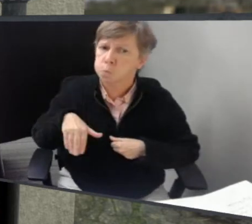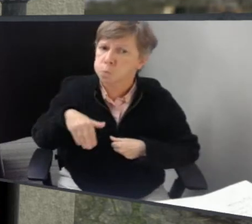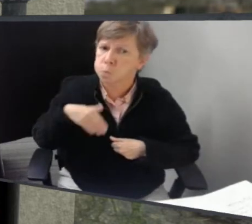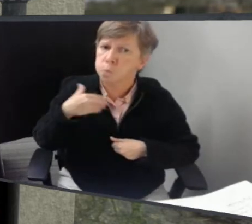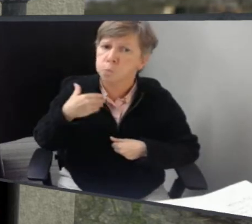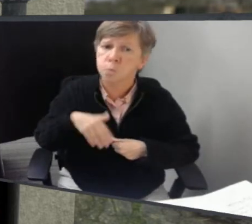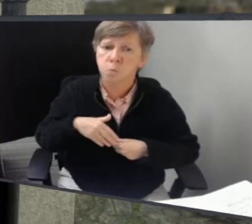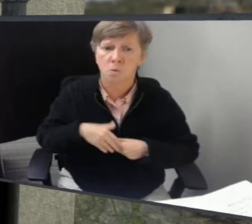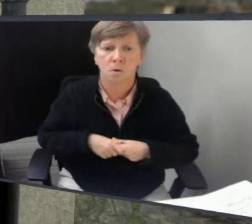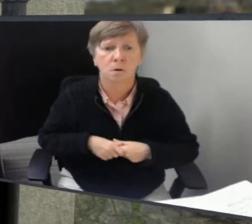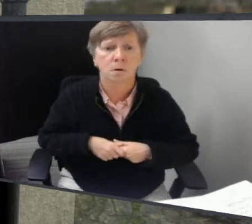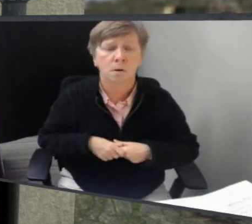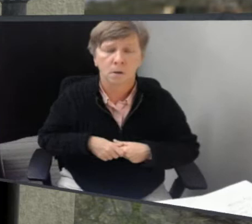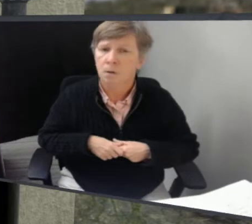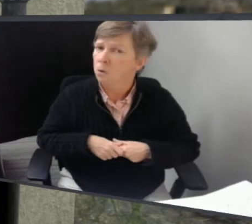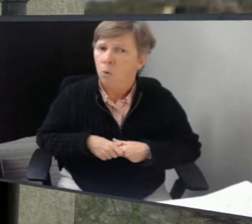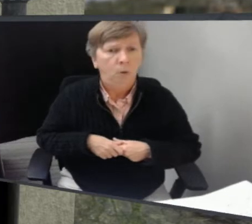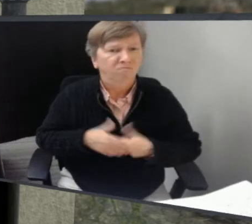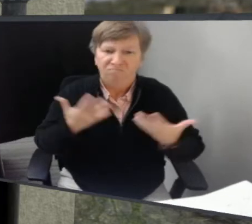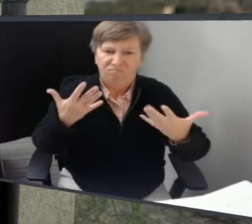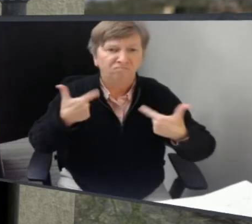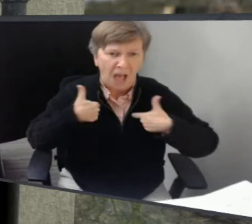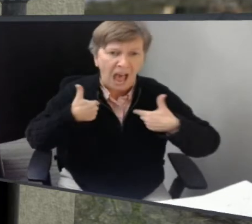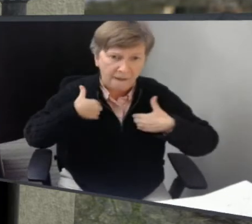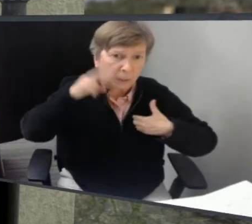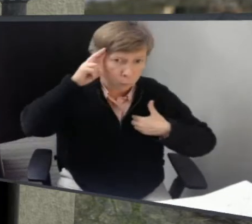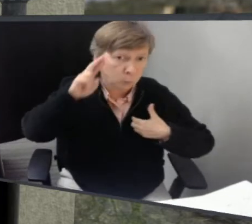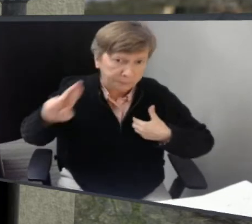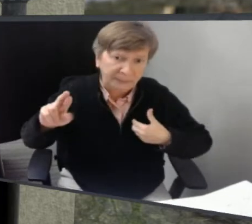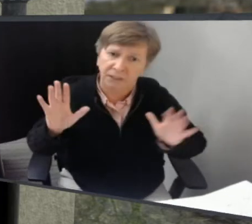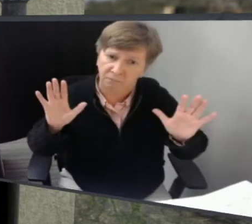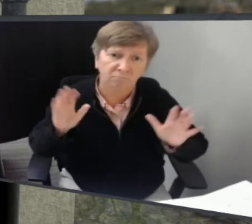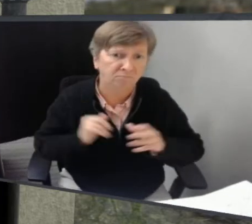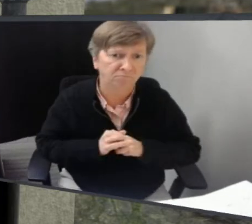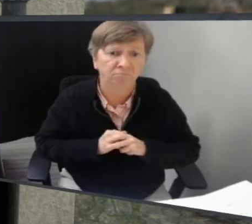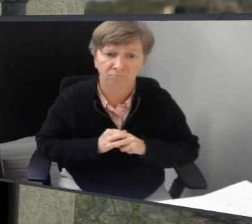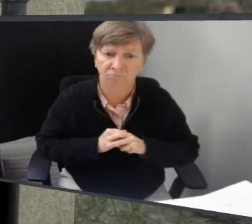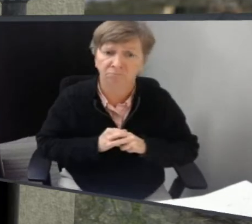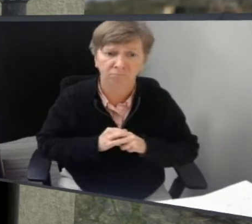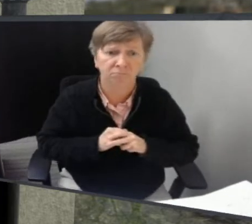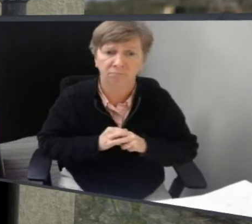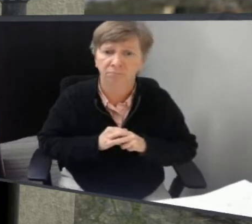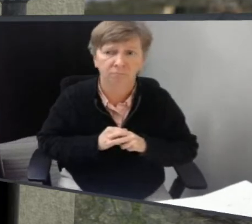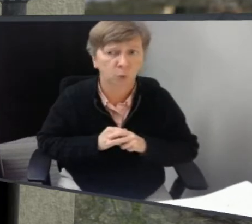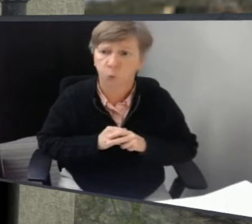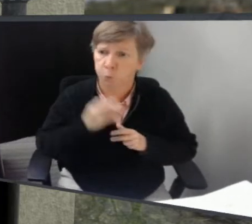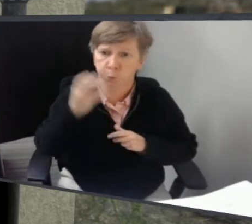navigate in the space, as well as interpret,at the same time, or sign, communicate, can be pretty